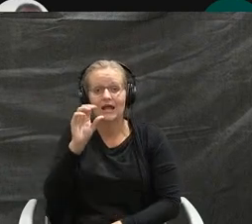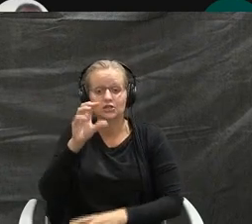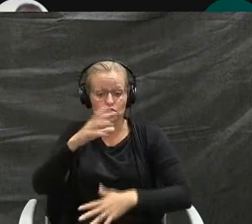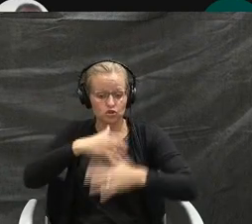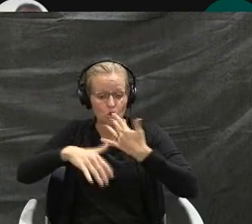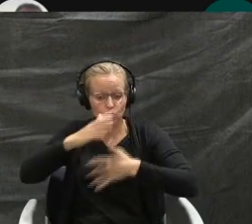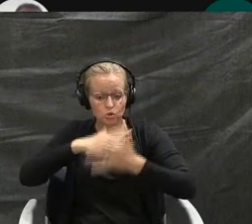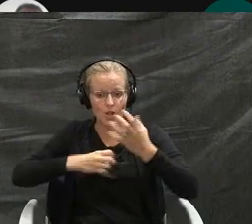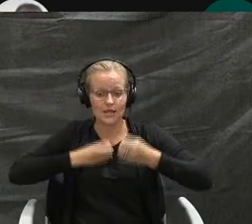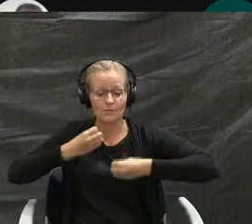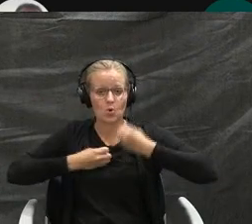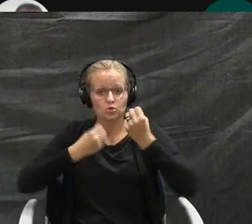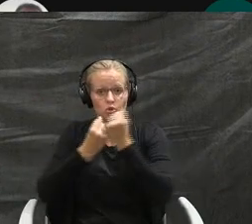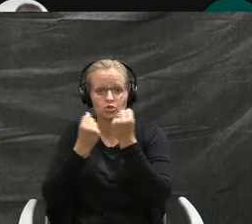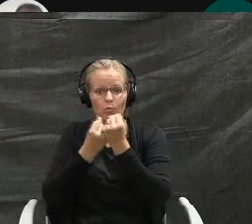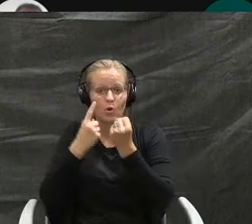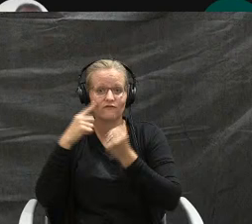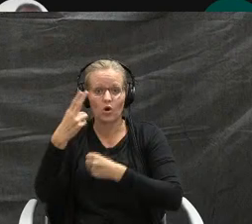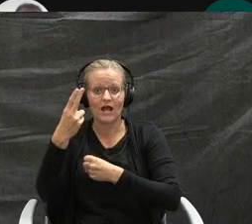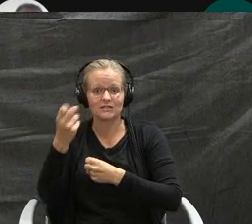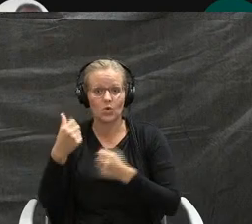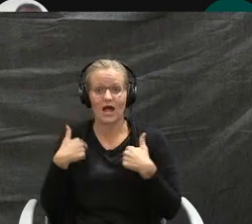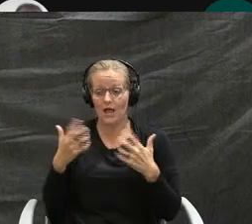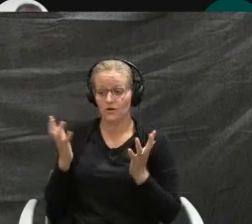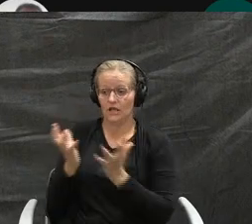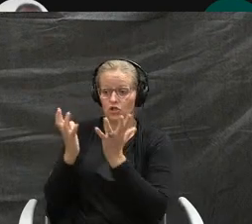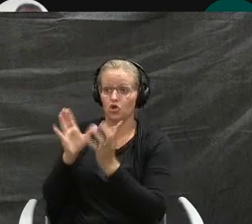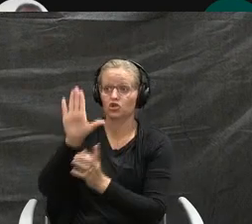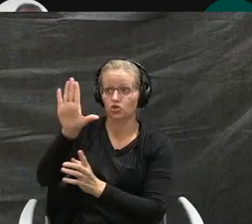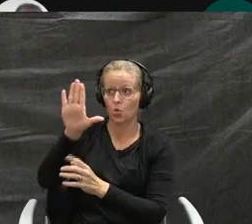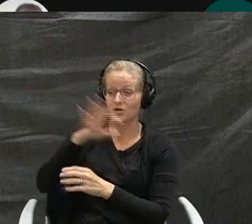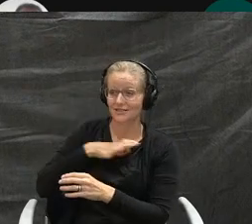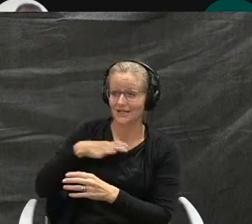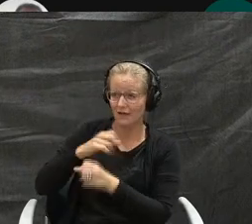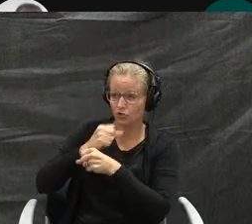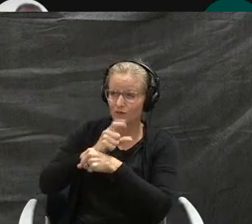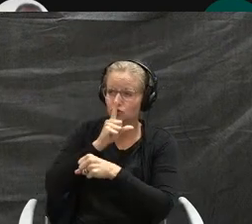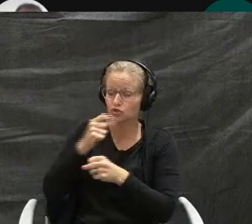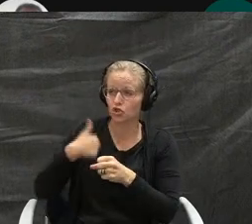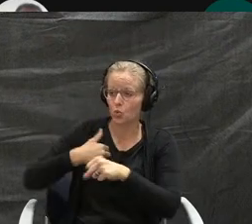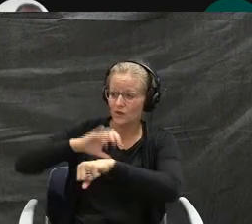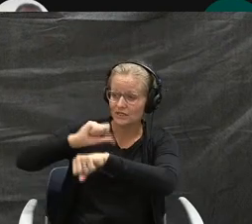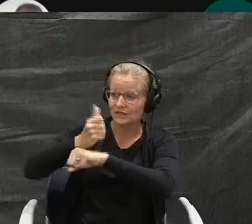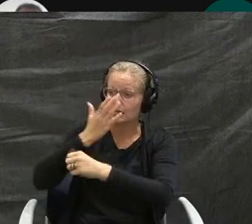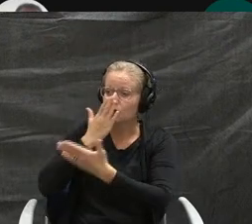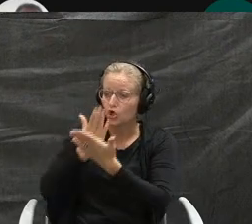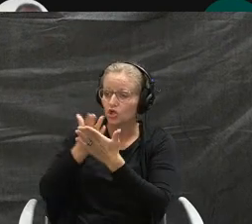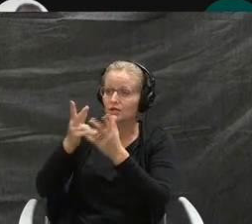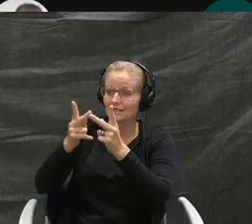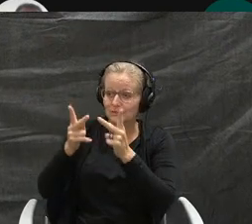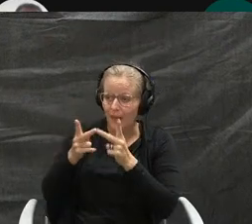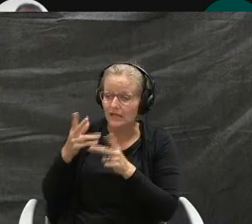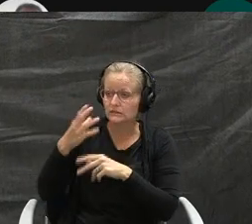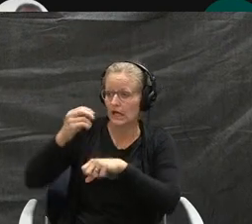so. I would just encourage your staff to make sure we create the space and time for kids and parents to reach out to us if